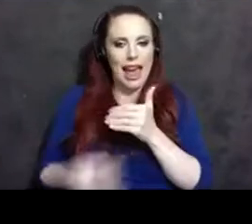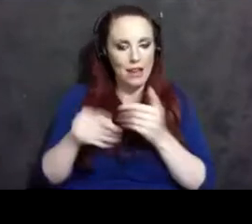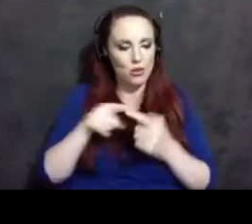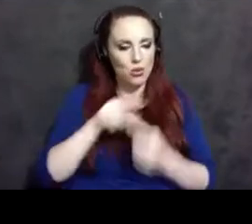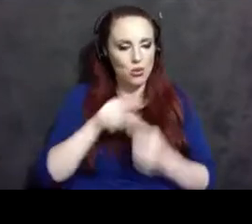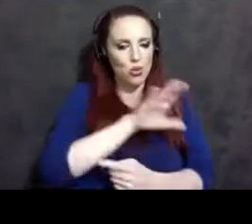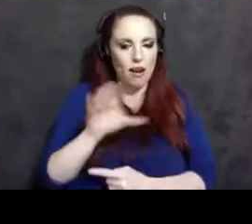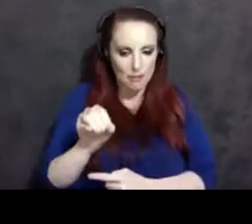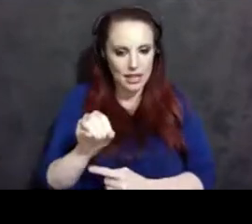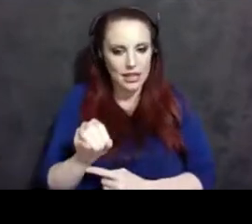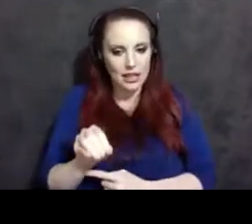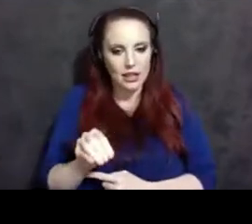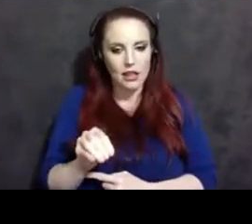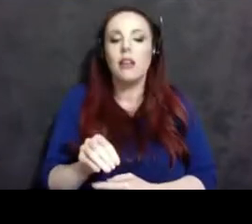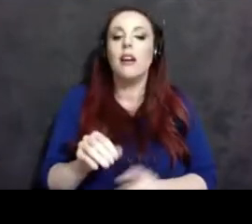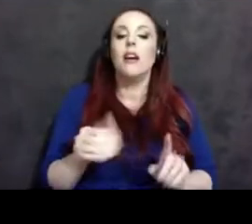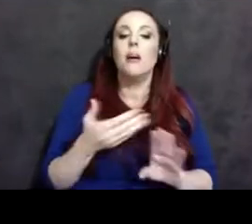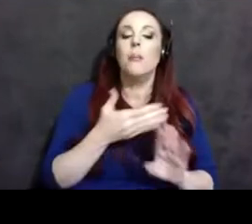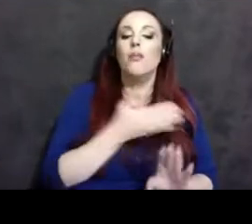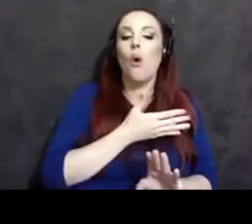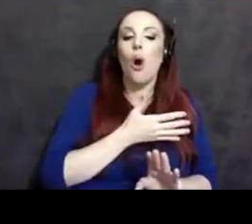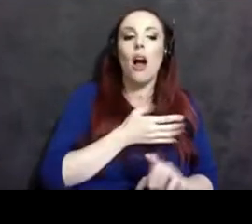Which used to be culture fit. This is the opposite.